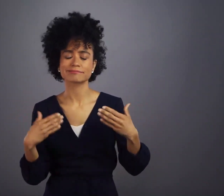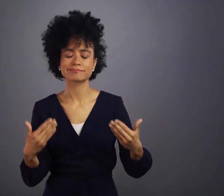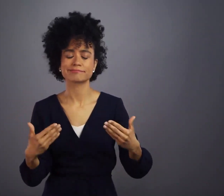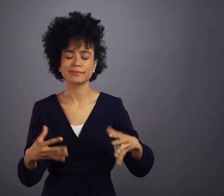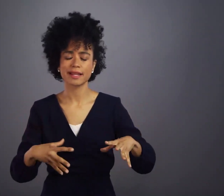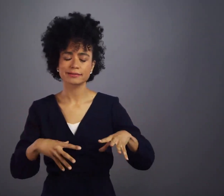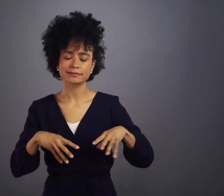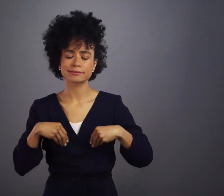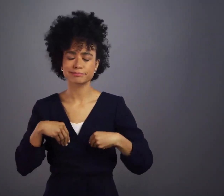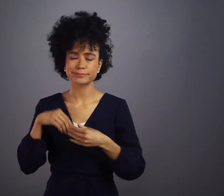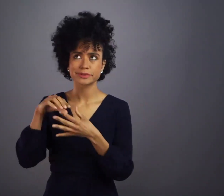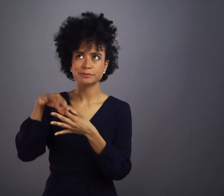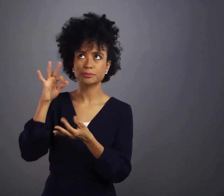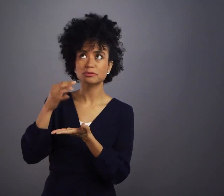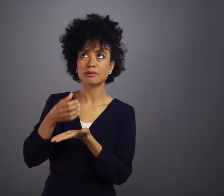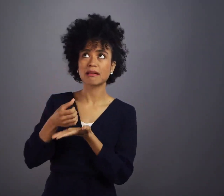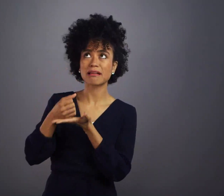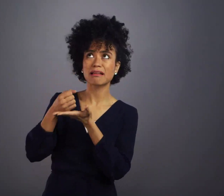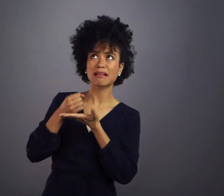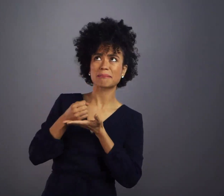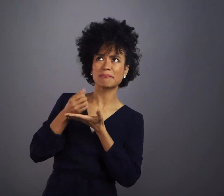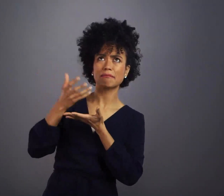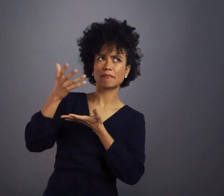of which we had not even dreamed.